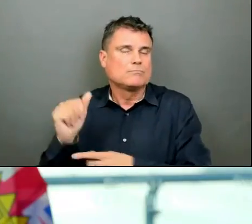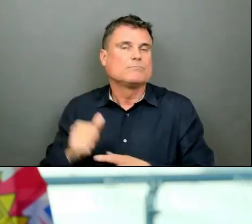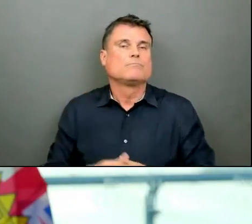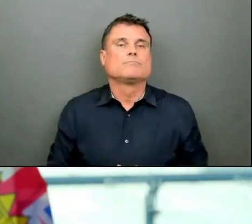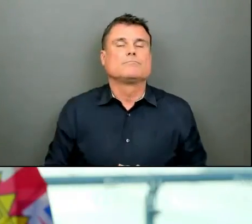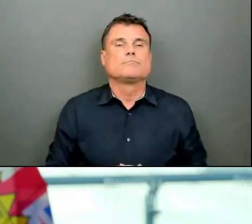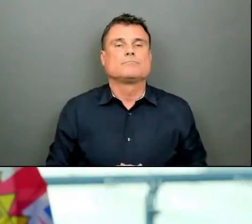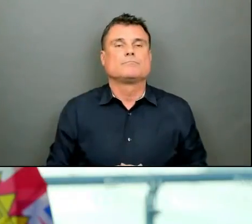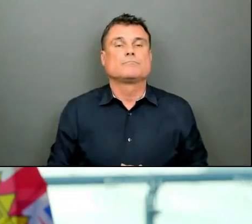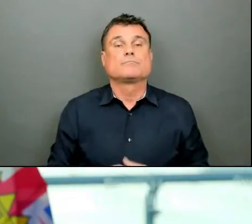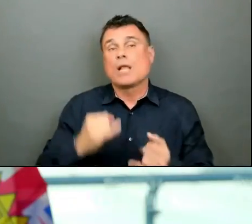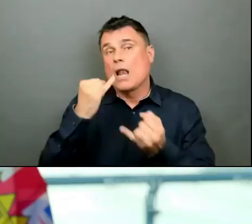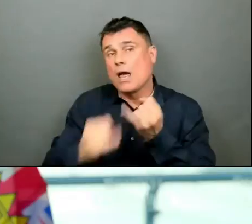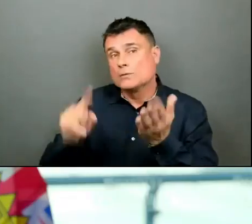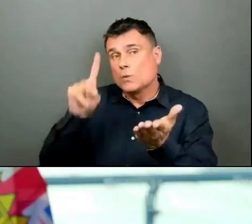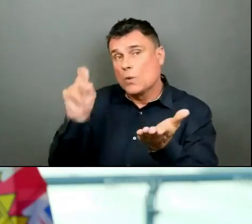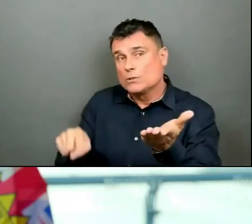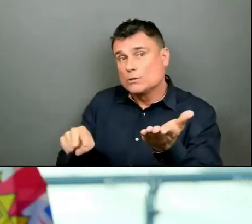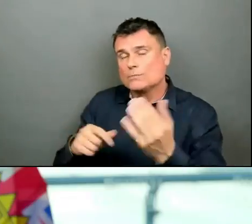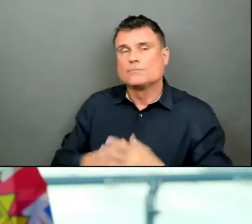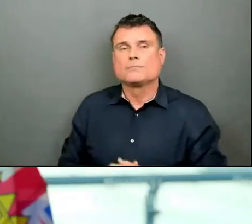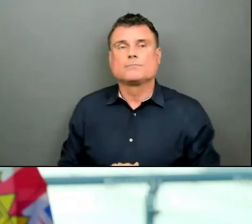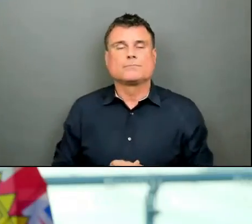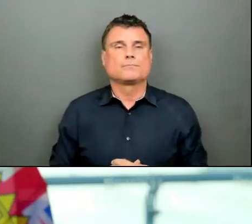Tanya, CBC.